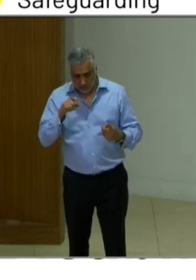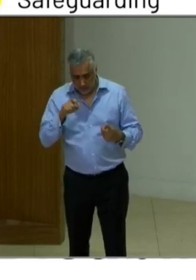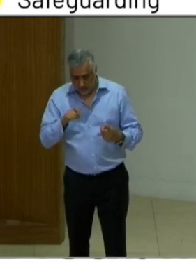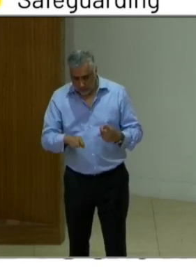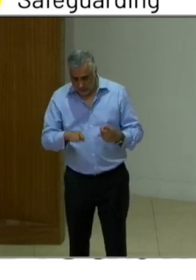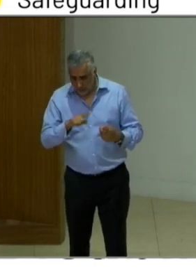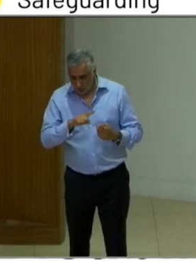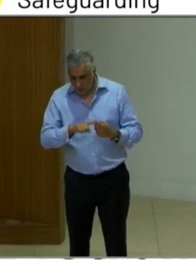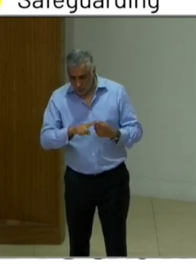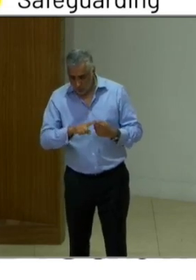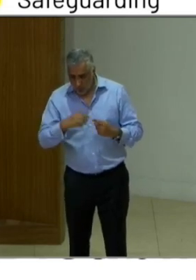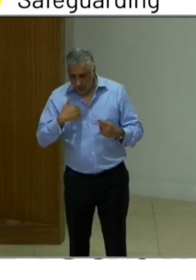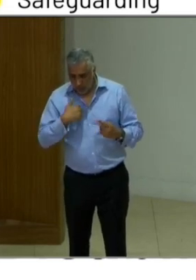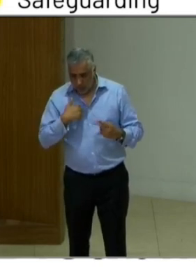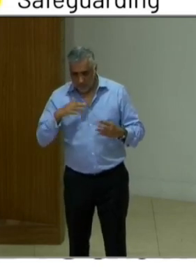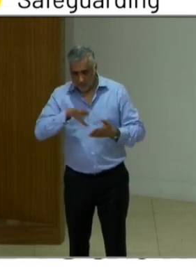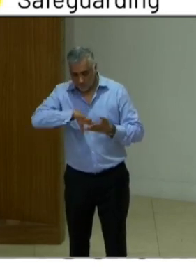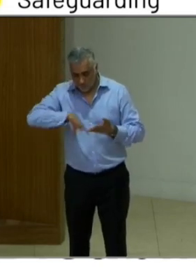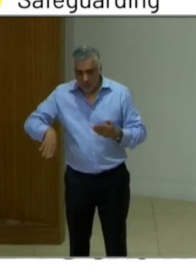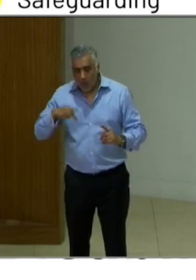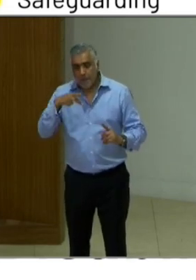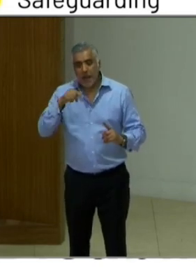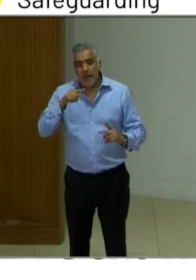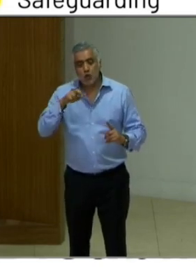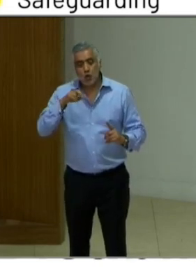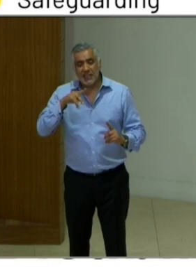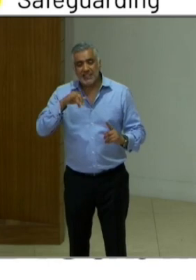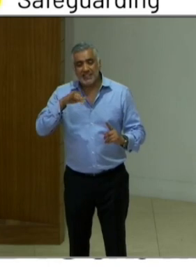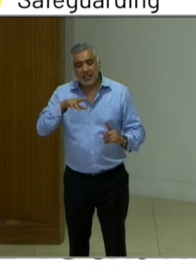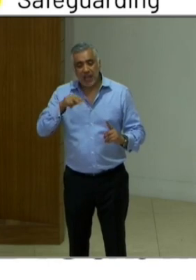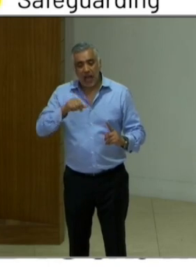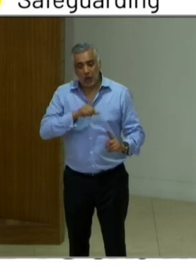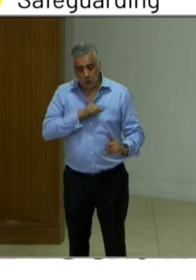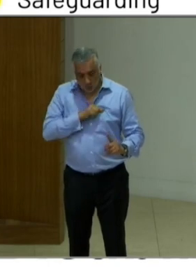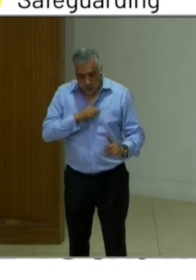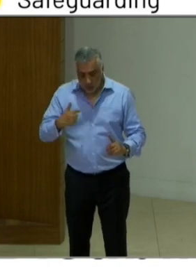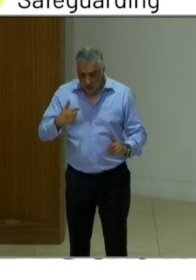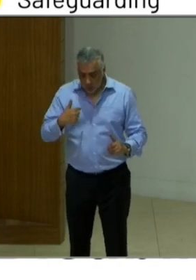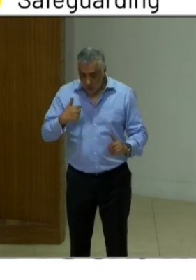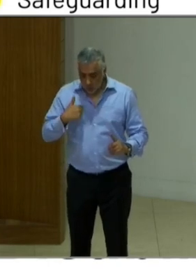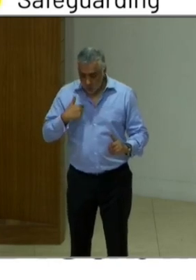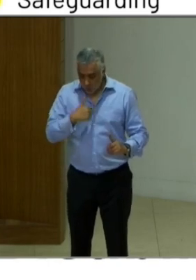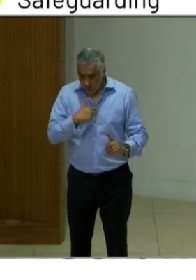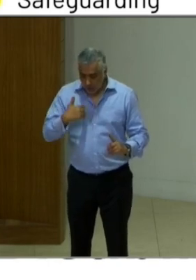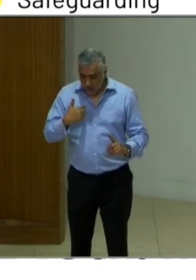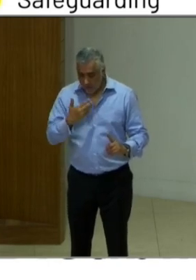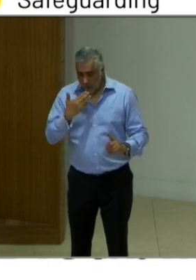paternalistic attitudes. I have noted with great appreciation that a good number of your keynote